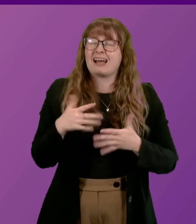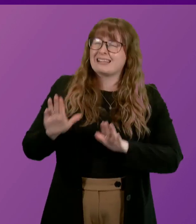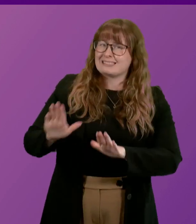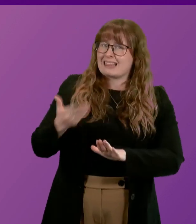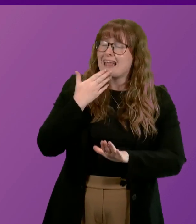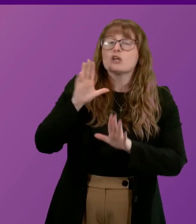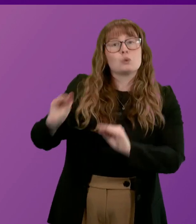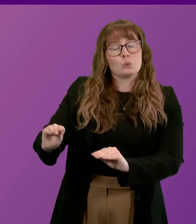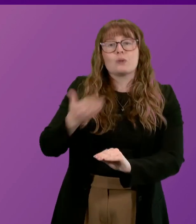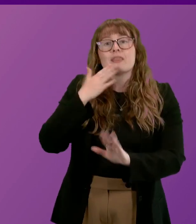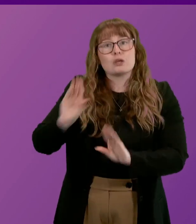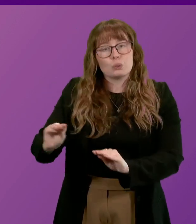if we are to secure those jobs, and I ask the First Minister to do so.